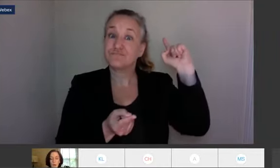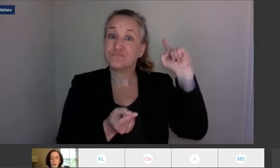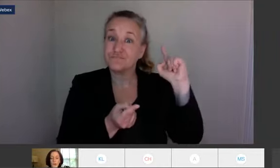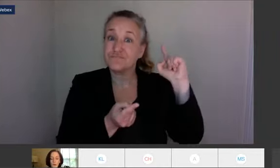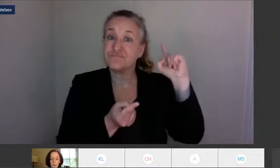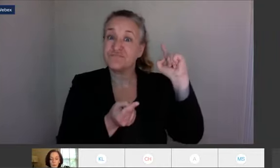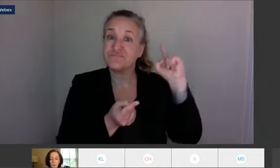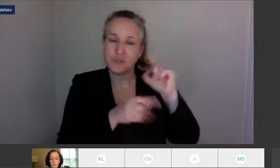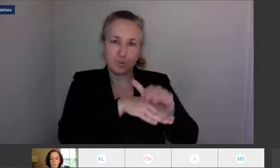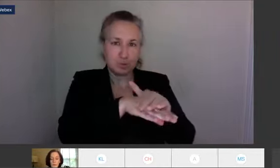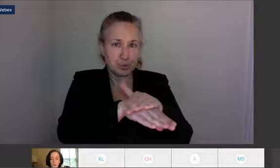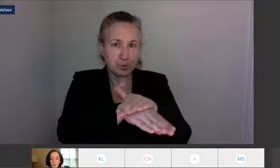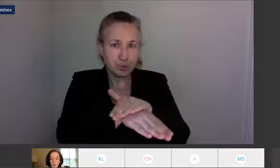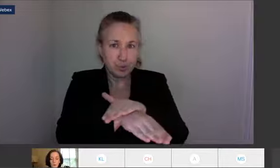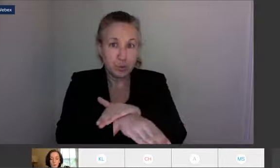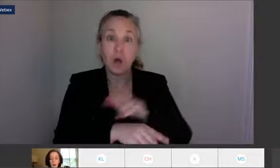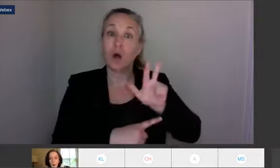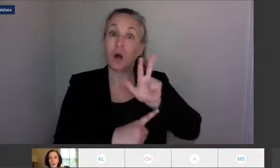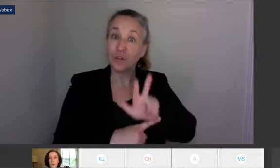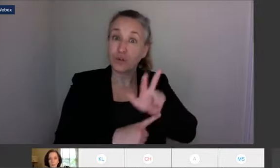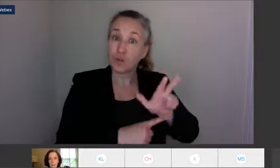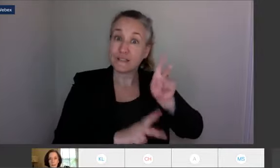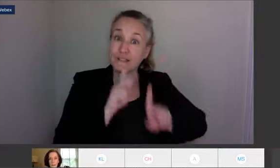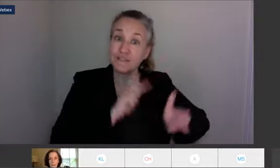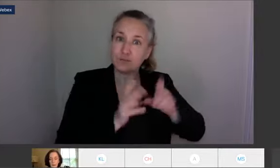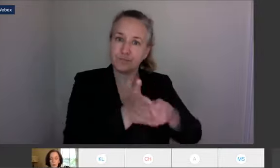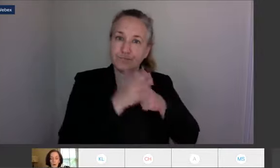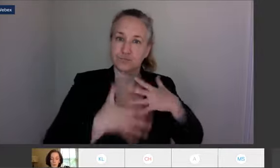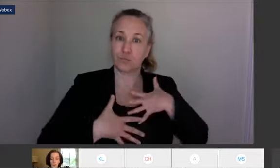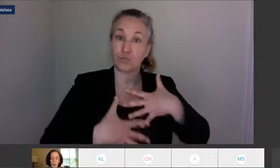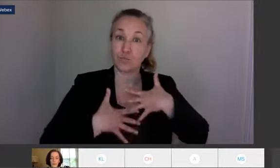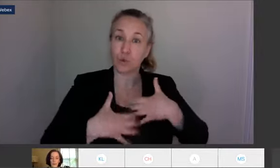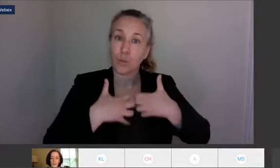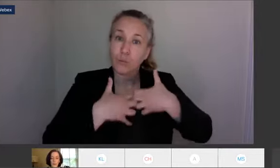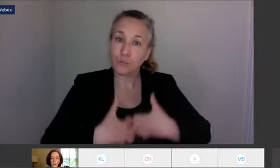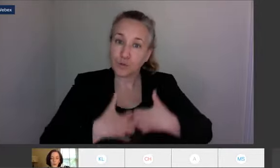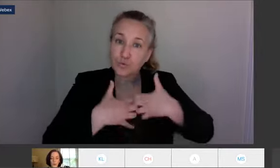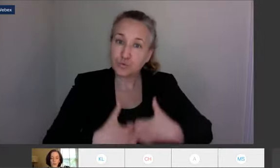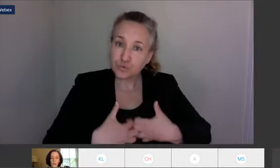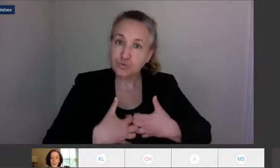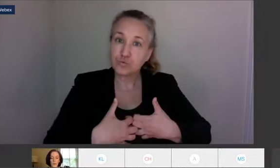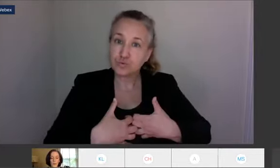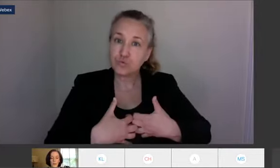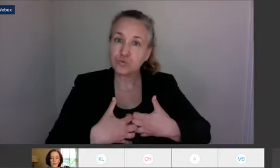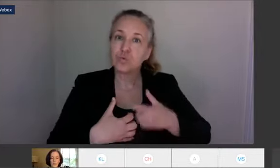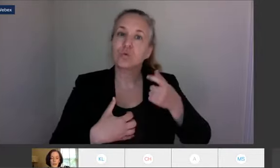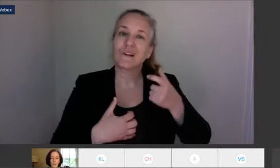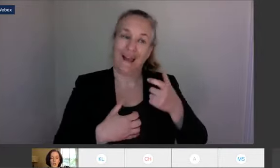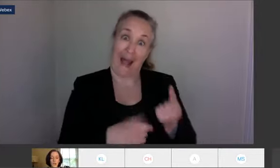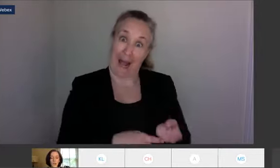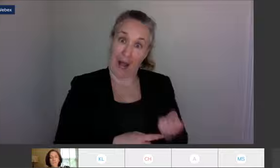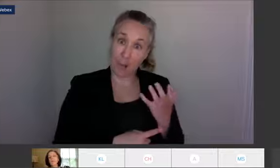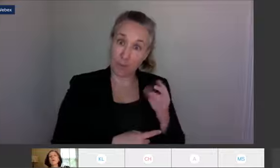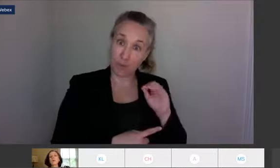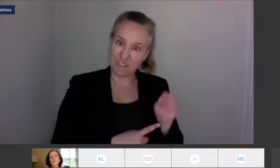33 individuals require a ventilator or approximately 24 percent just to put